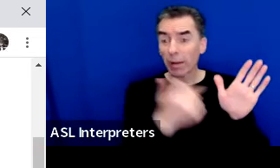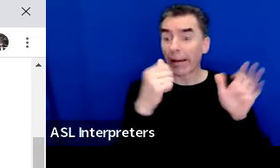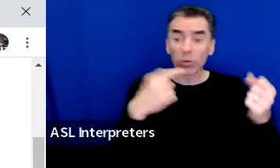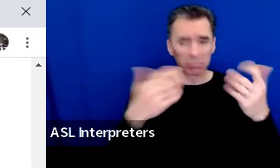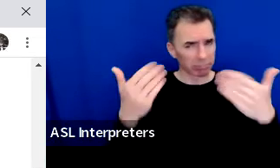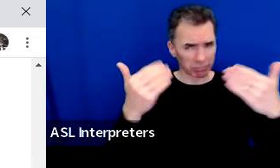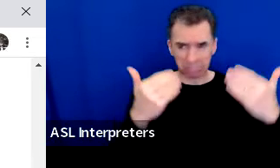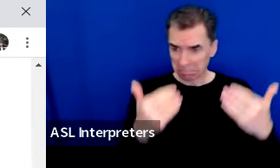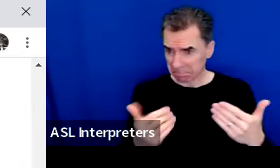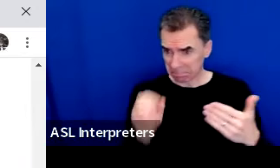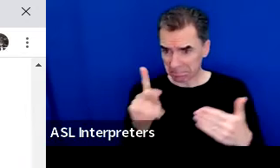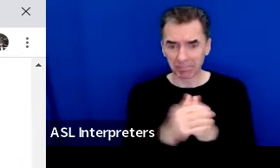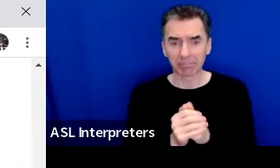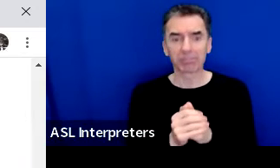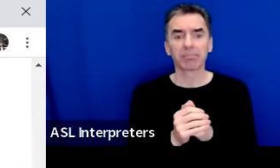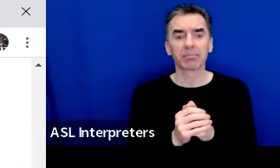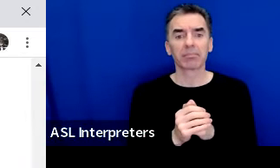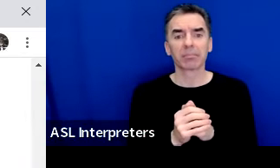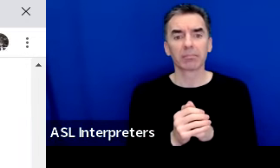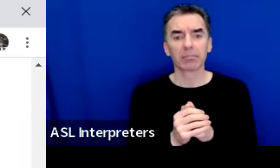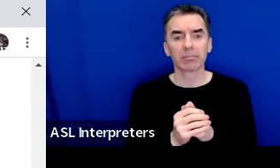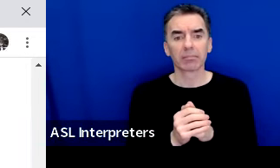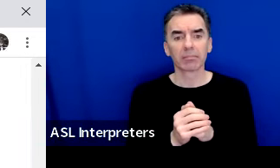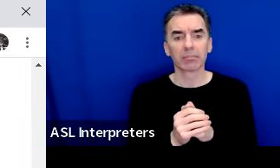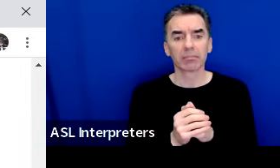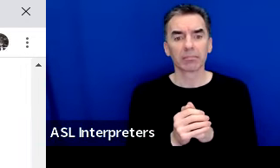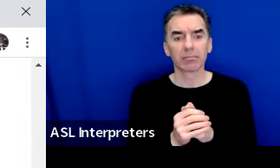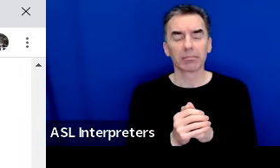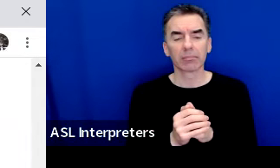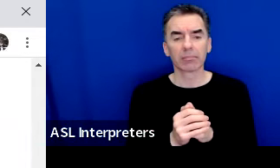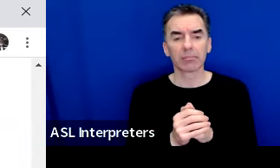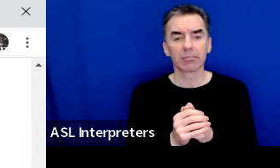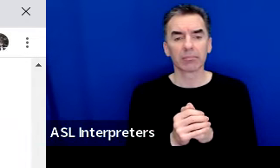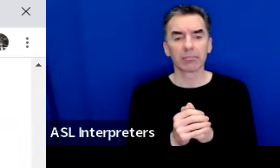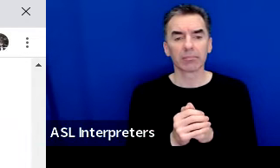So you'll notice it has different, very different parts of a single problem,